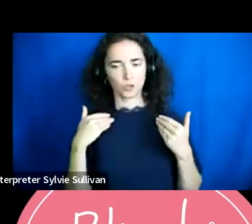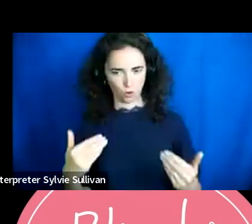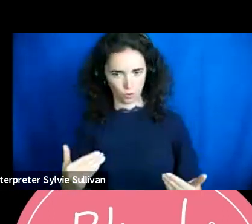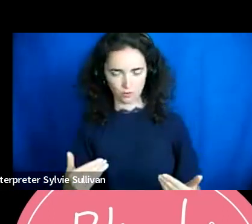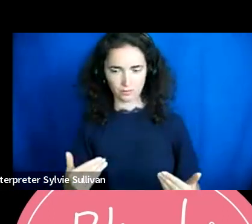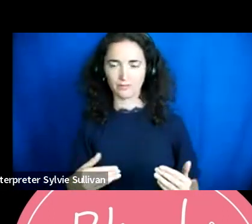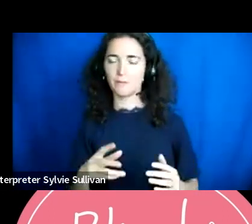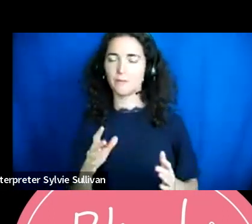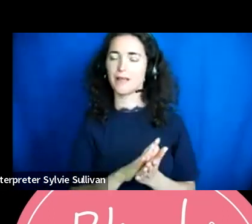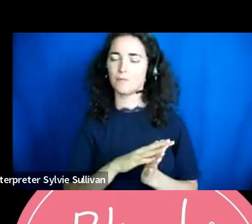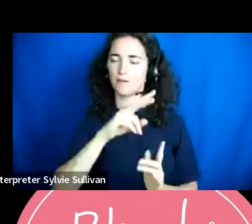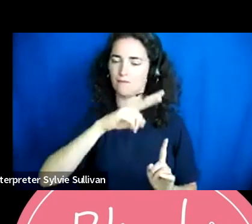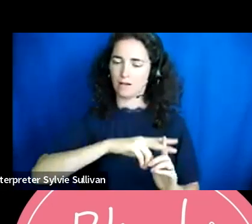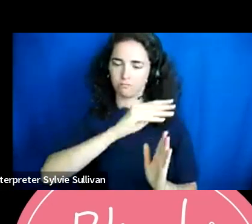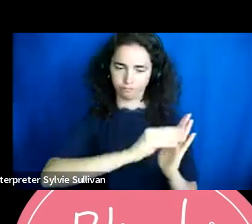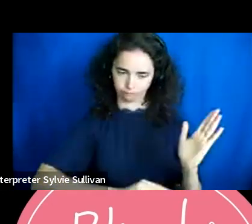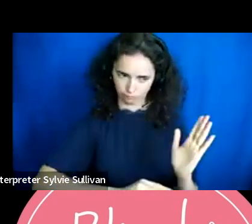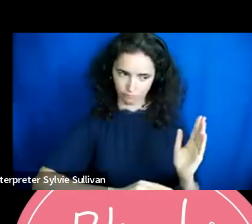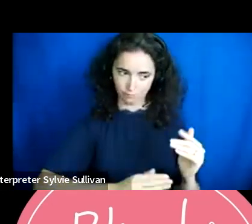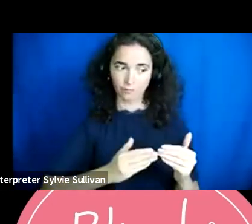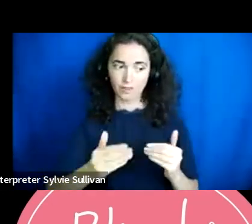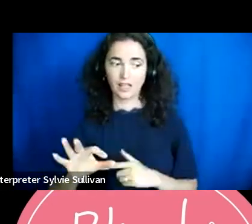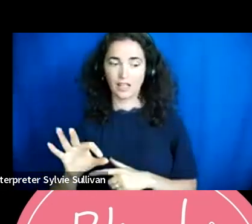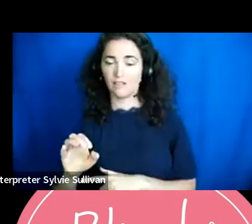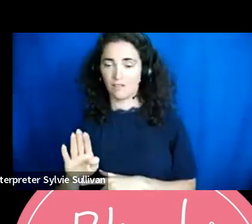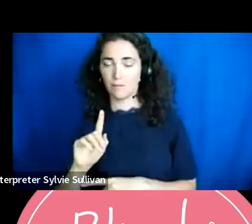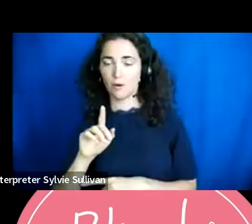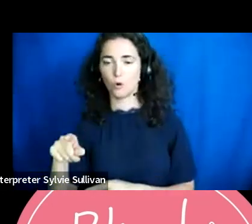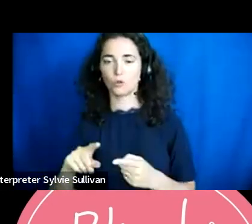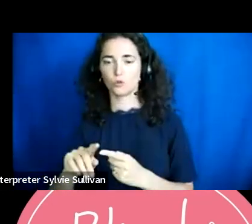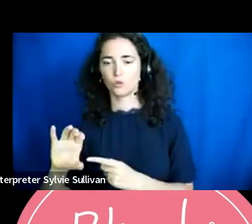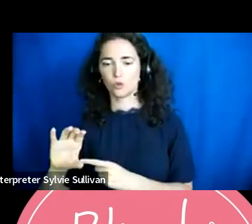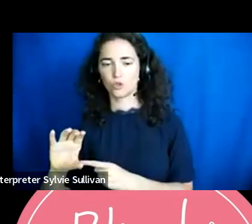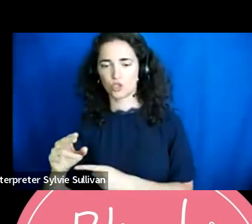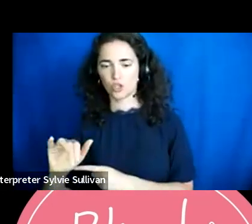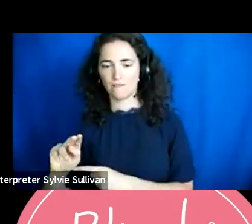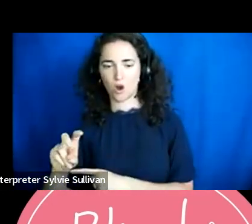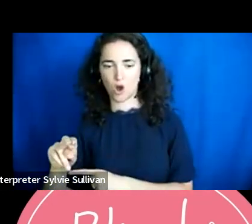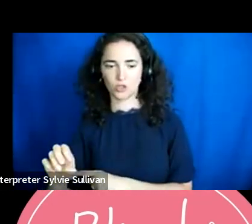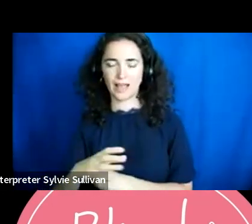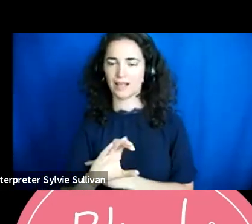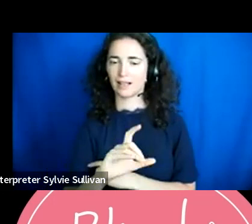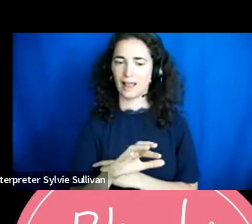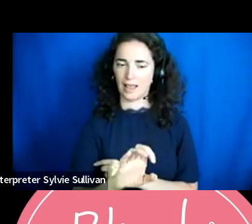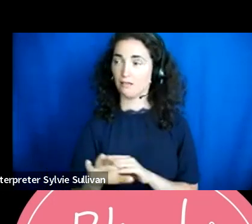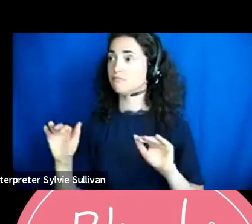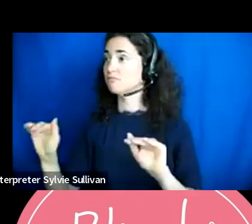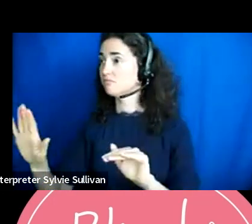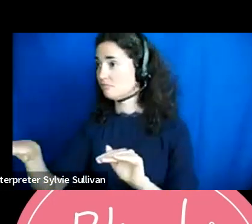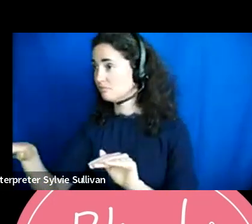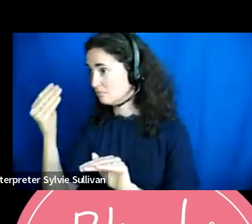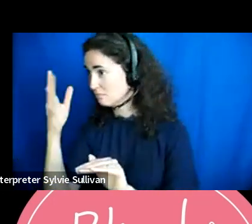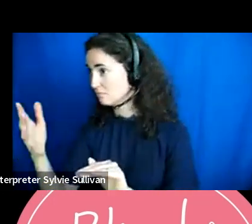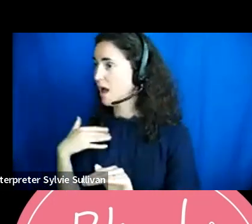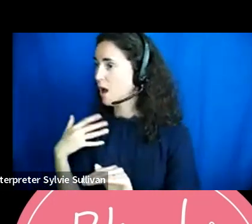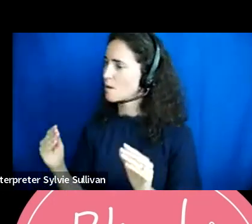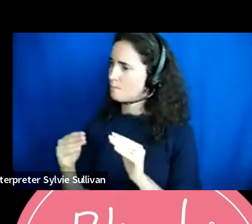the paperwork, and then in February I went to my Chavon and Claire, and I said, Okay, I want to do some more things for the kids.